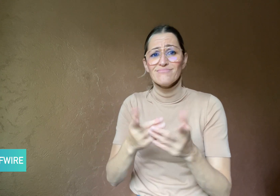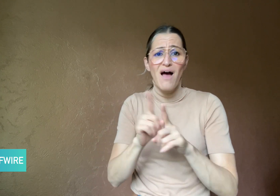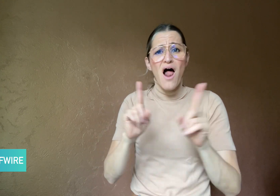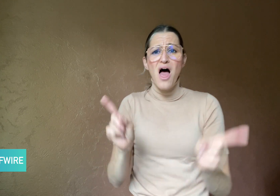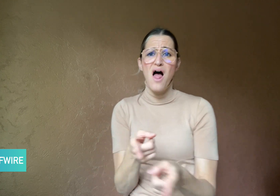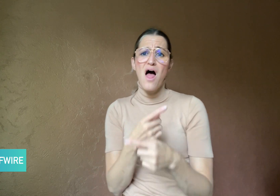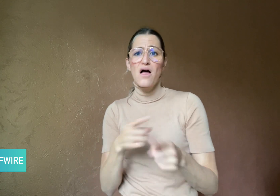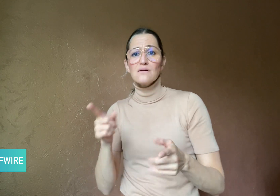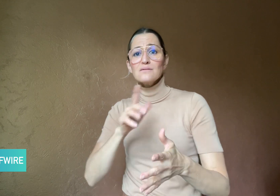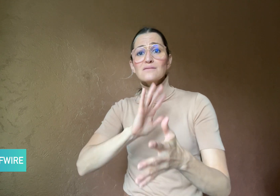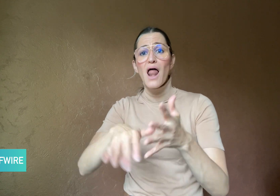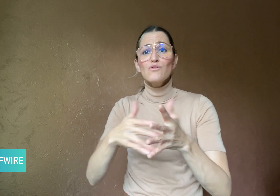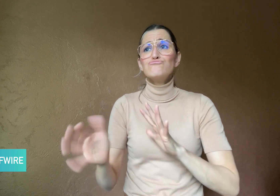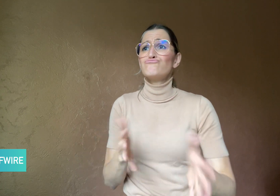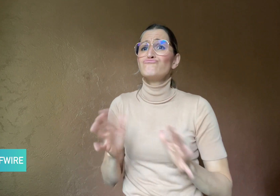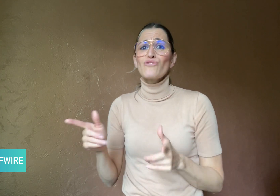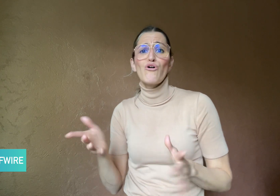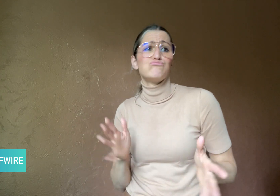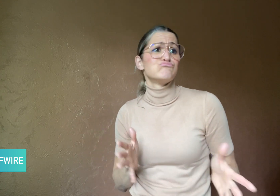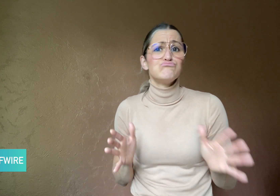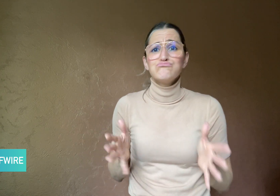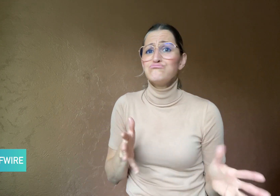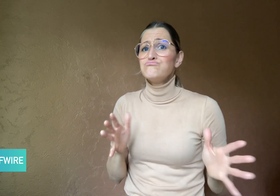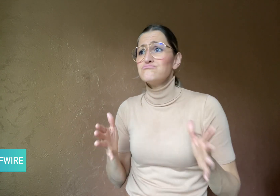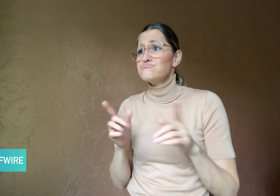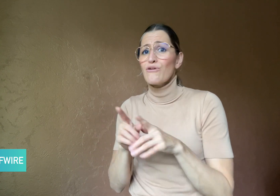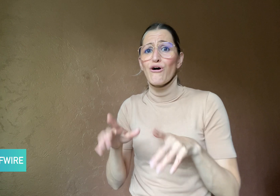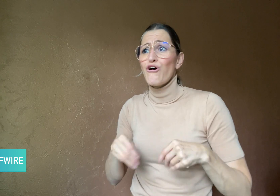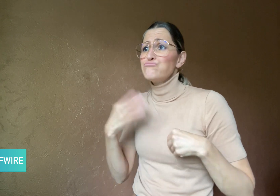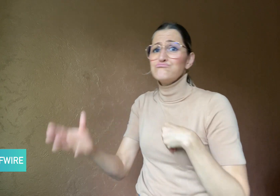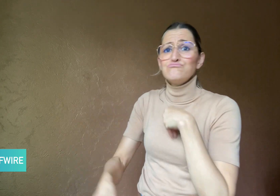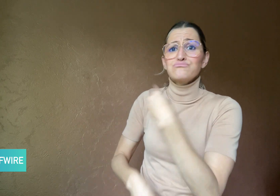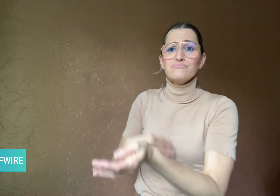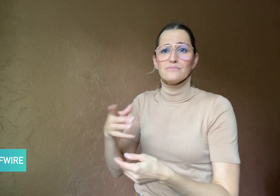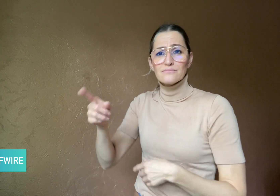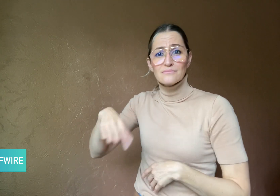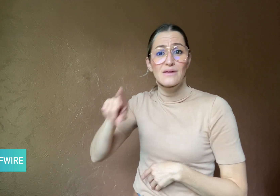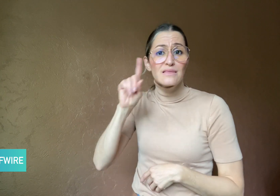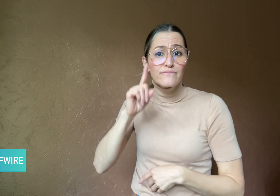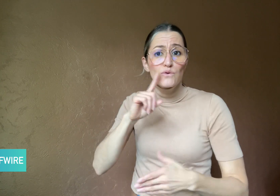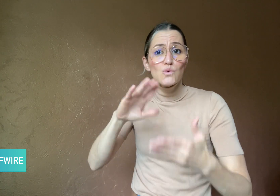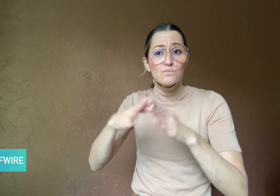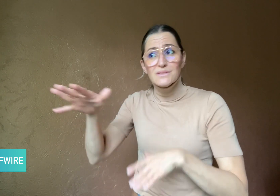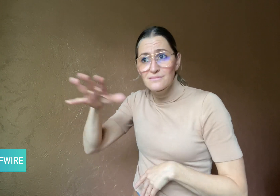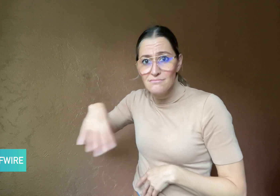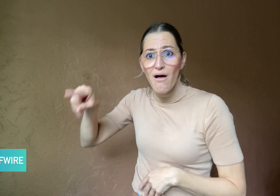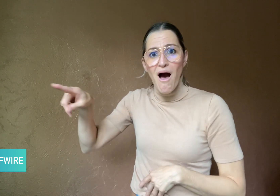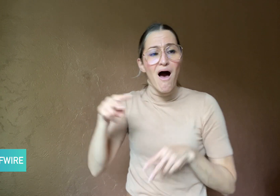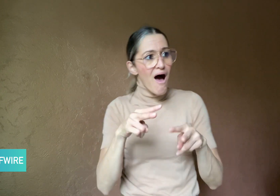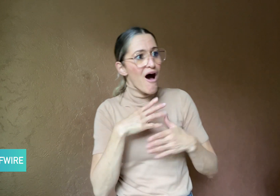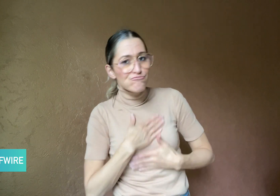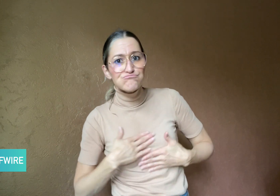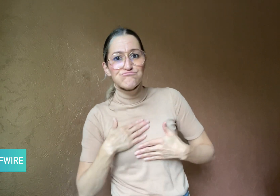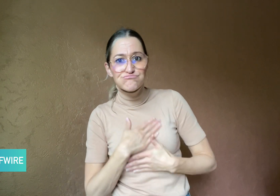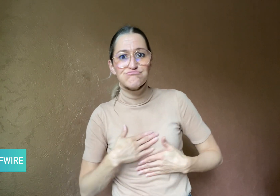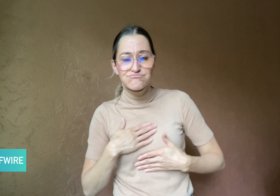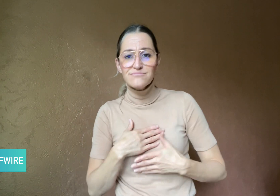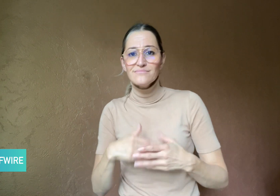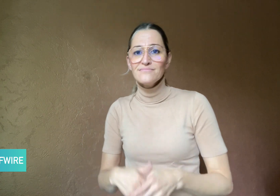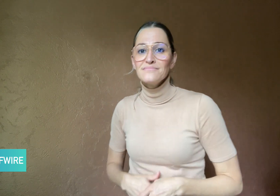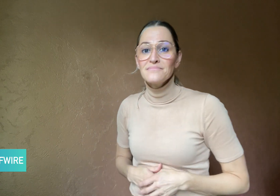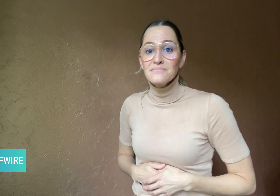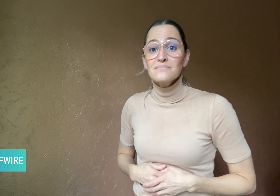translating songs into sign language for the Deaf community